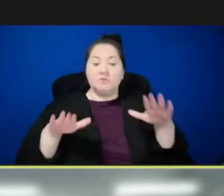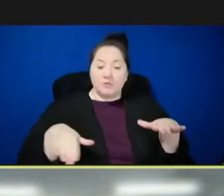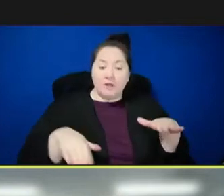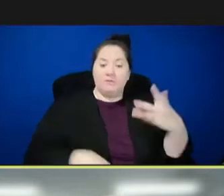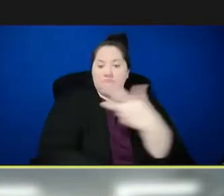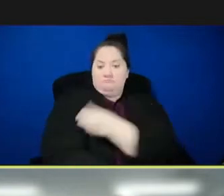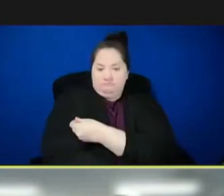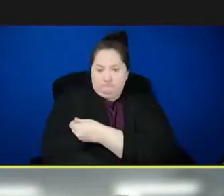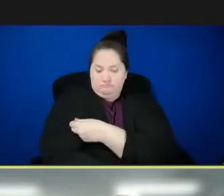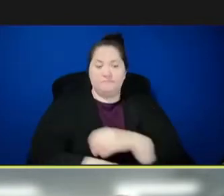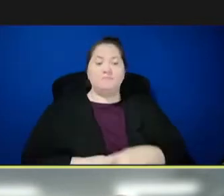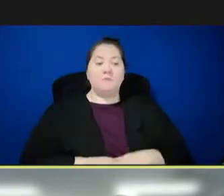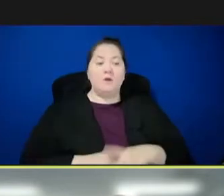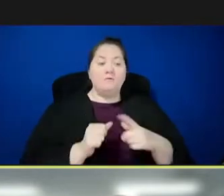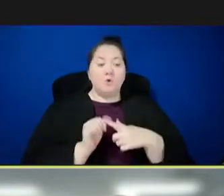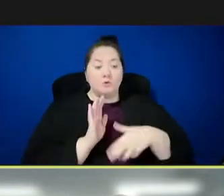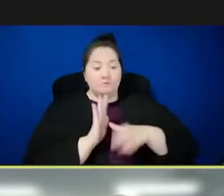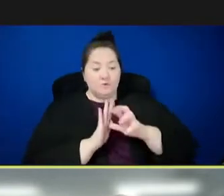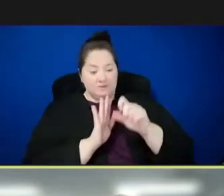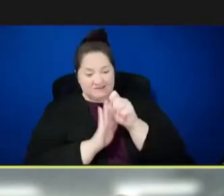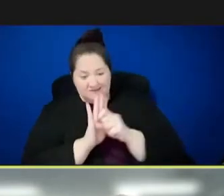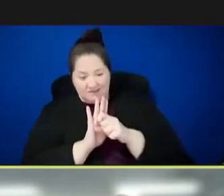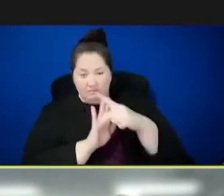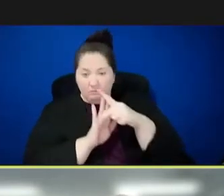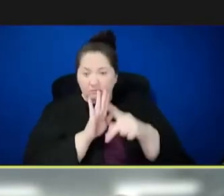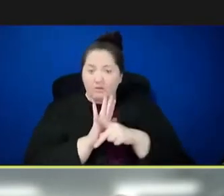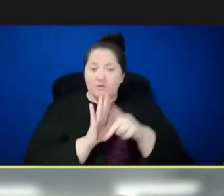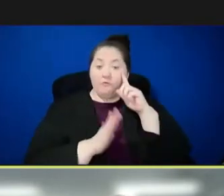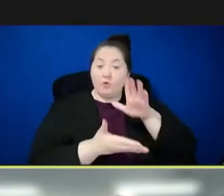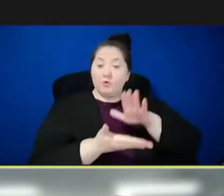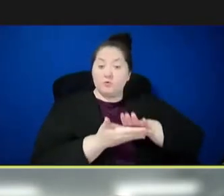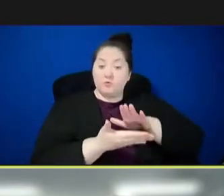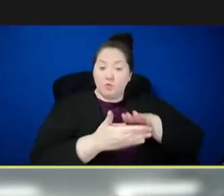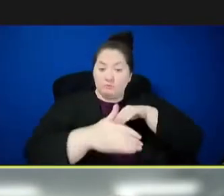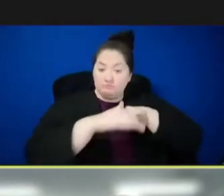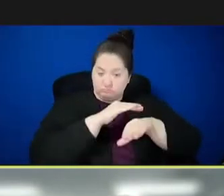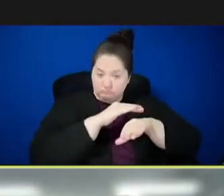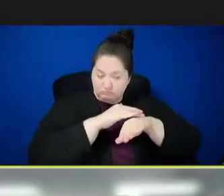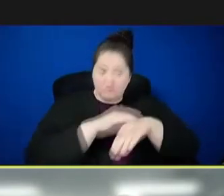The first reviewed state policies on immunization for school entry. changes in the environment